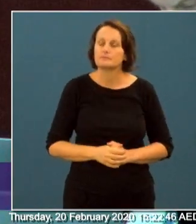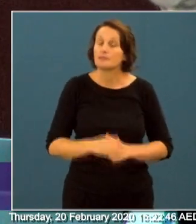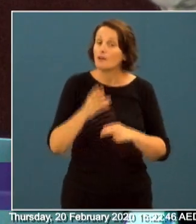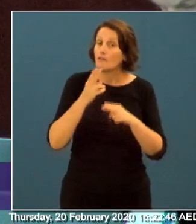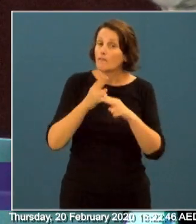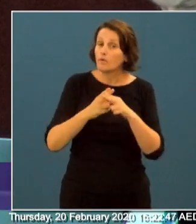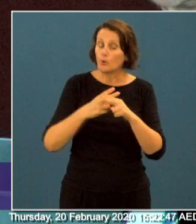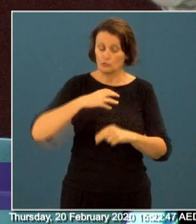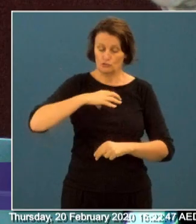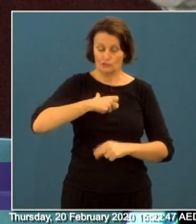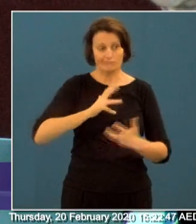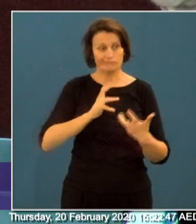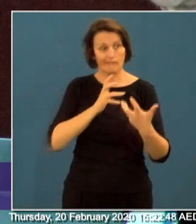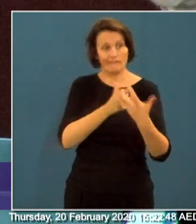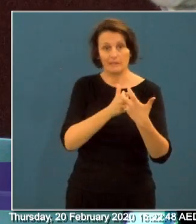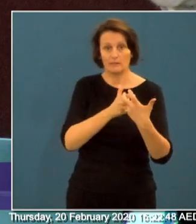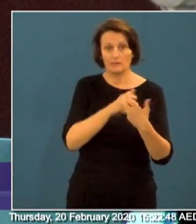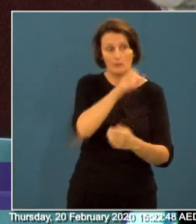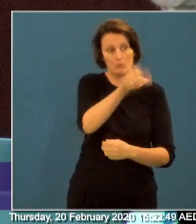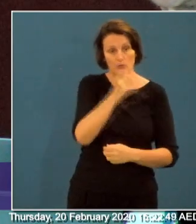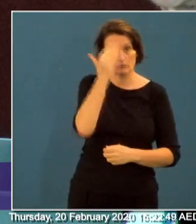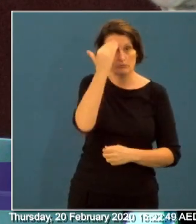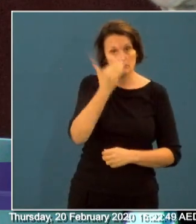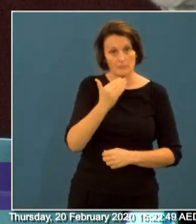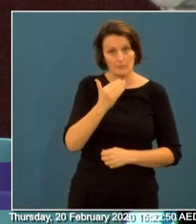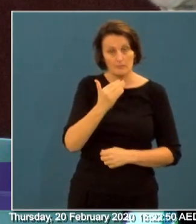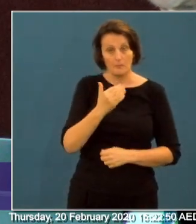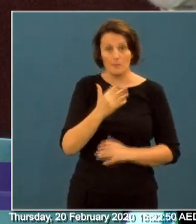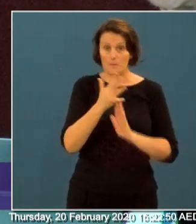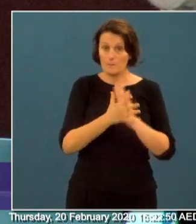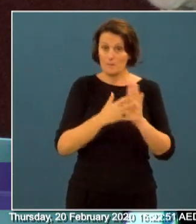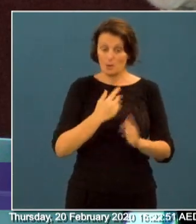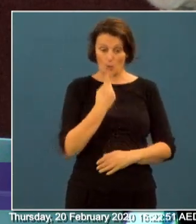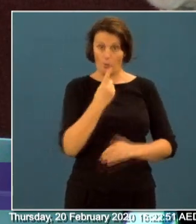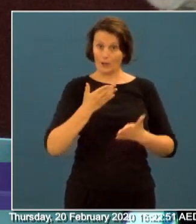it doesn't seem to be a one size fits all thing,